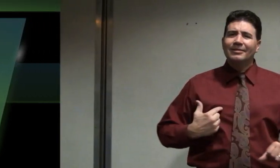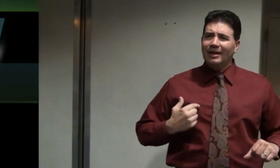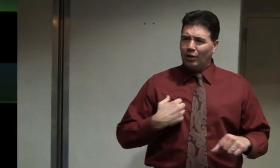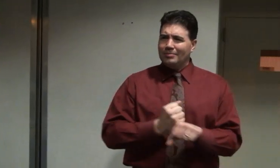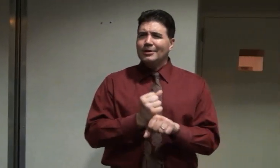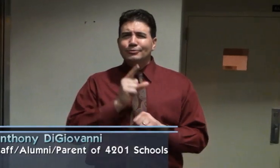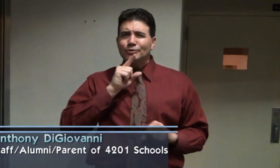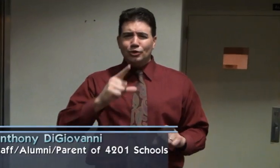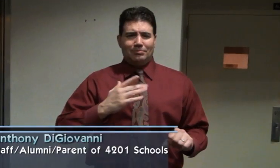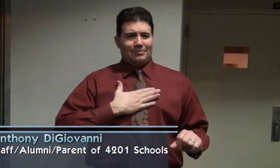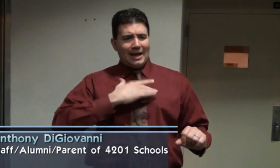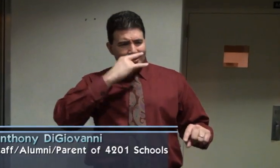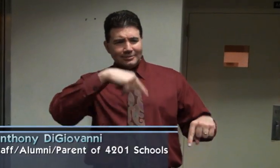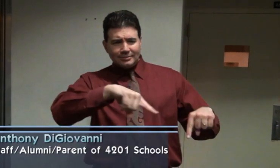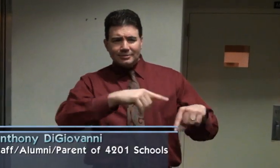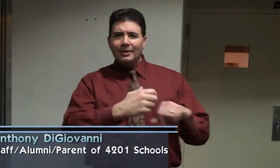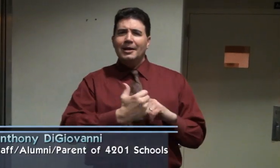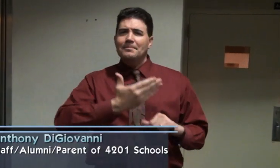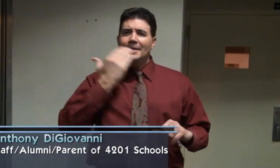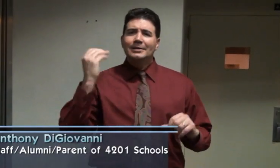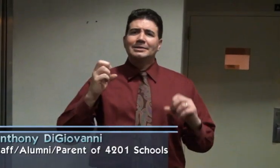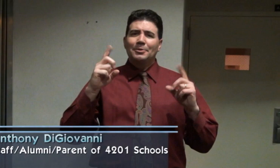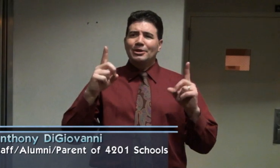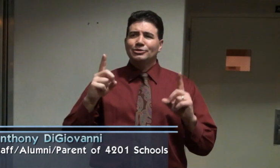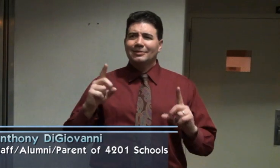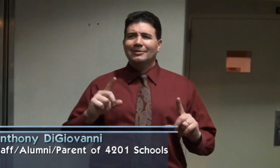[Anthony] I would like to make sure his children get the best education.